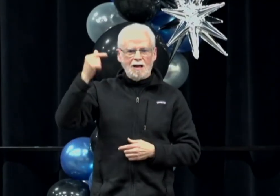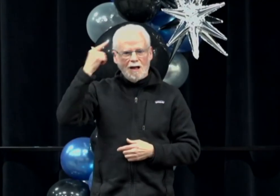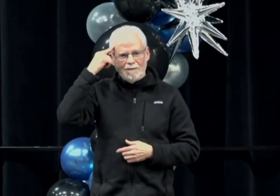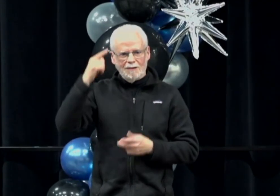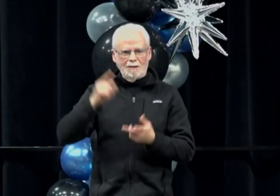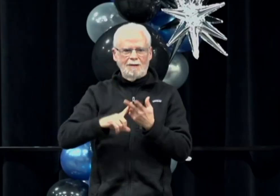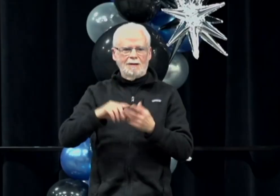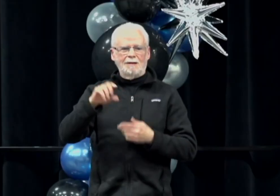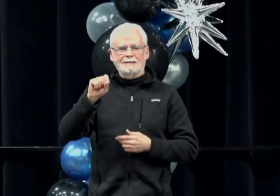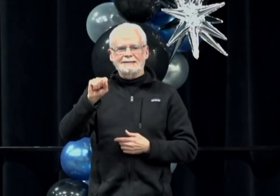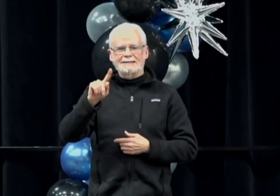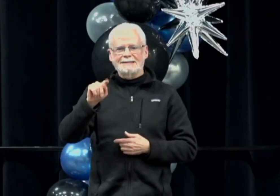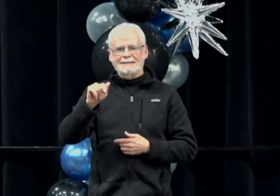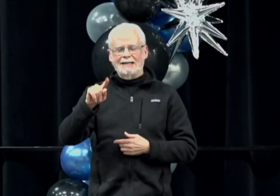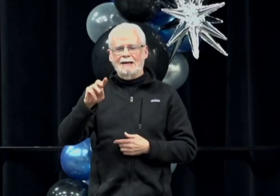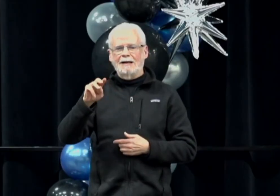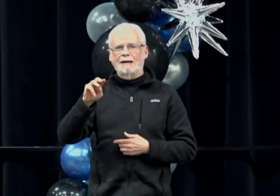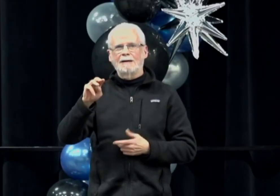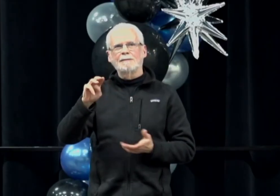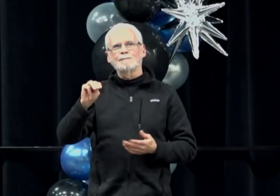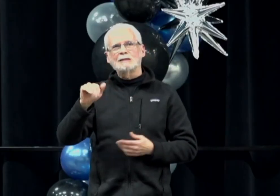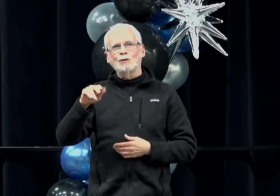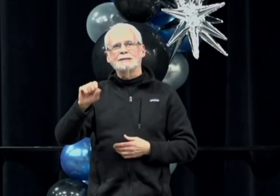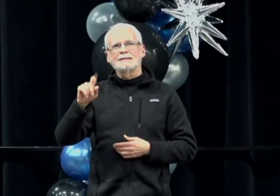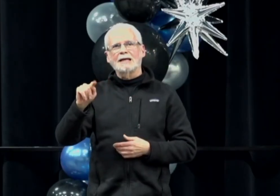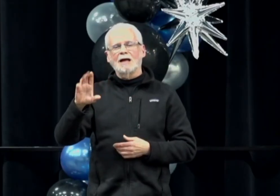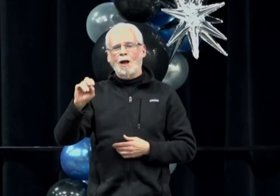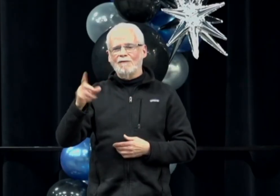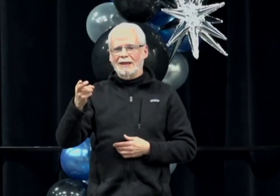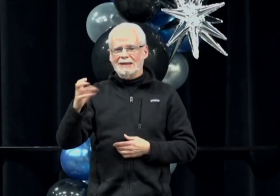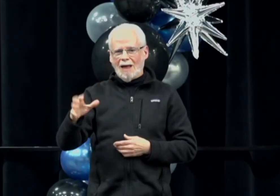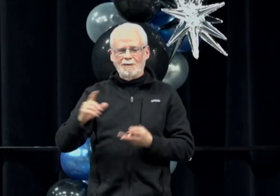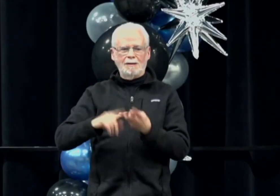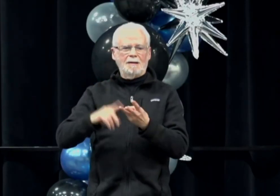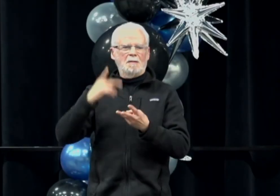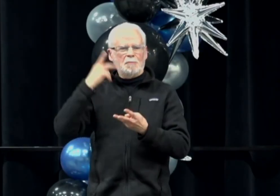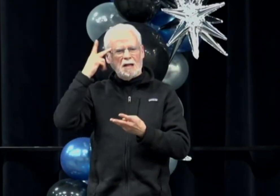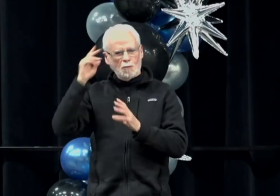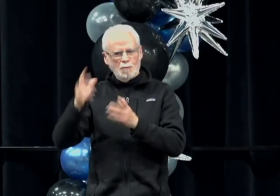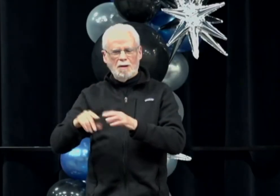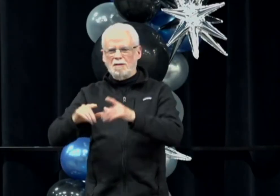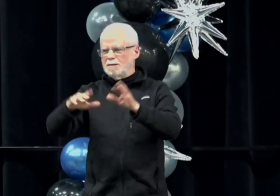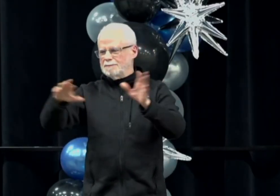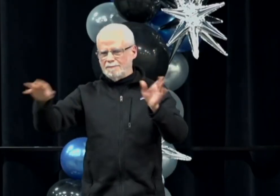gathered 53 concerns and recommendations. A report was compiled, and copies were sent to